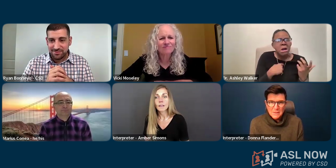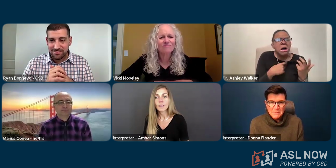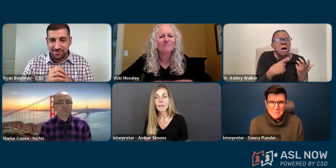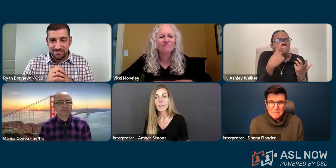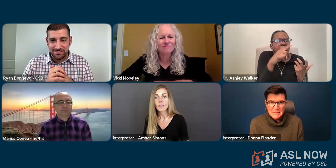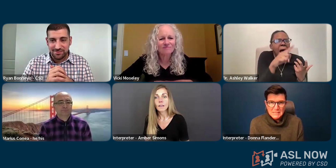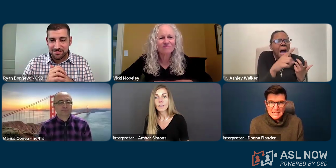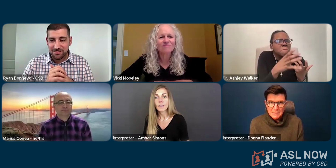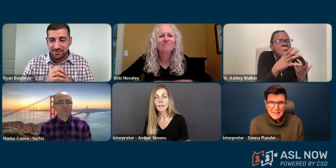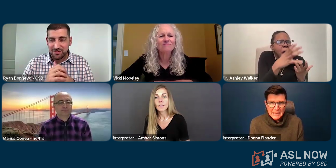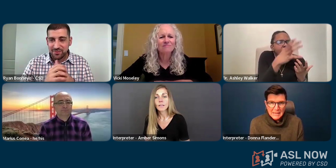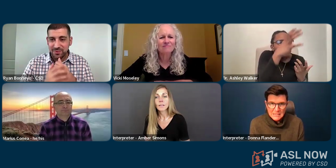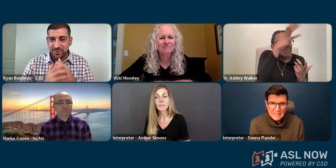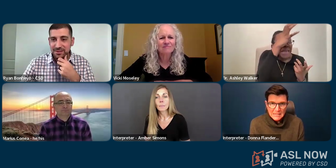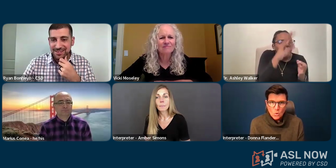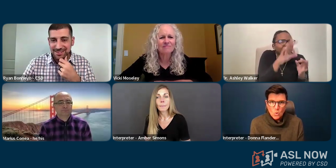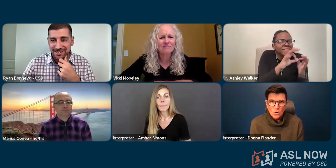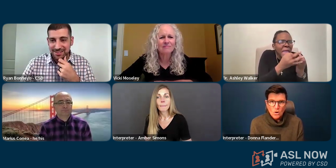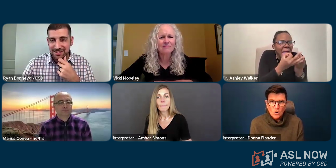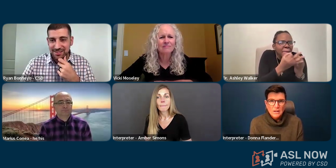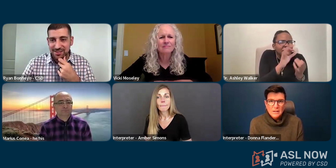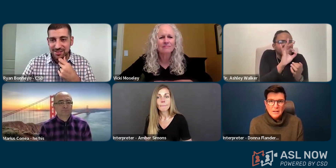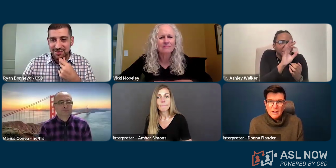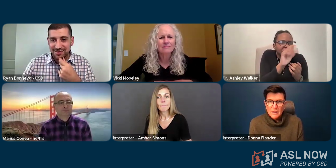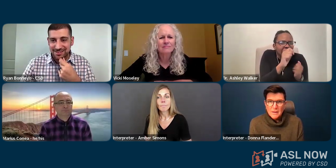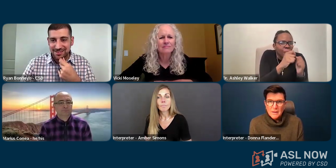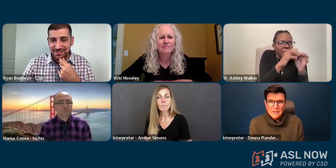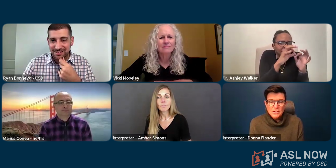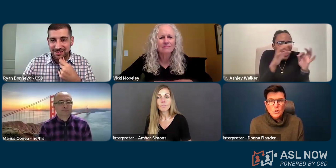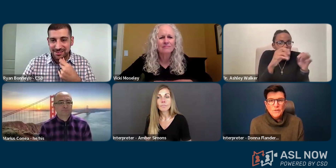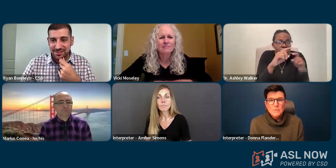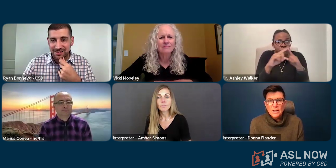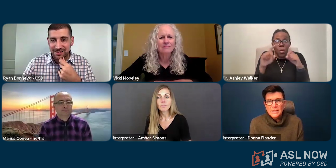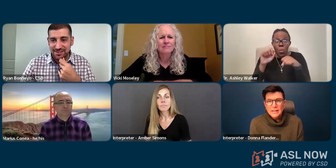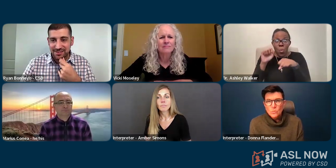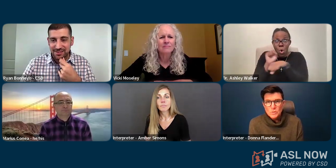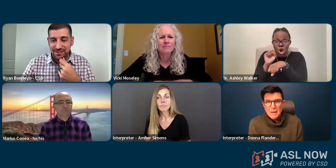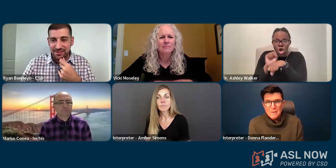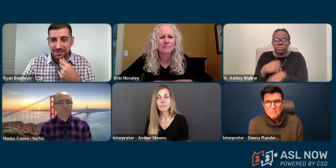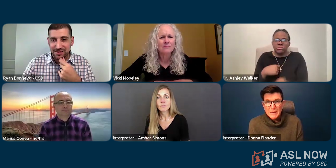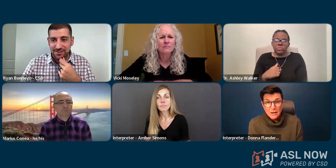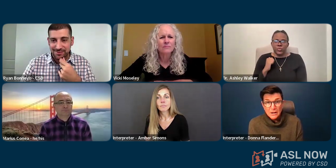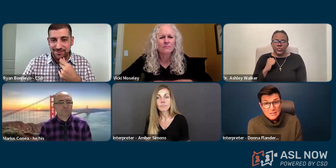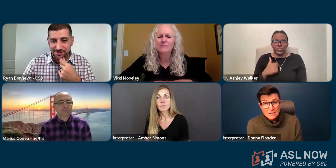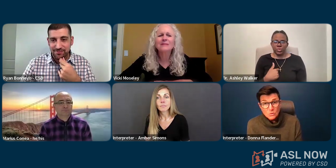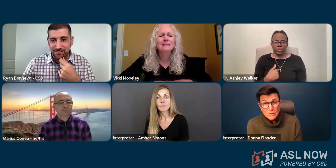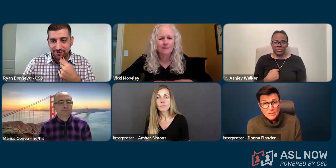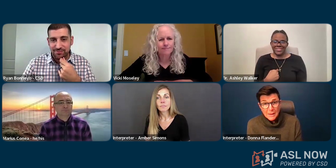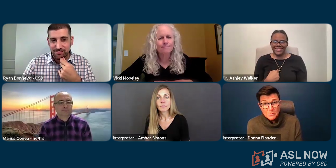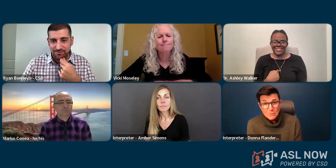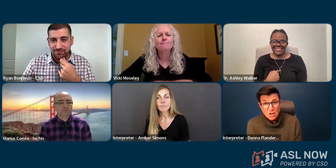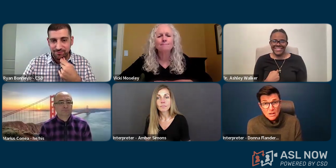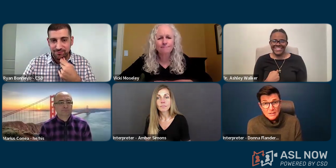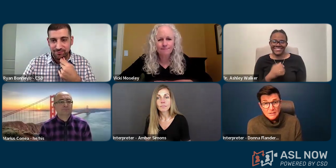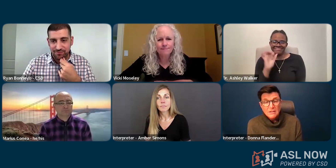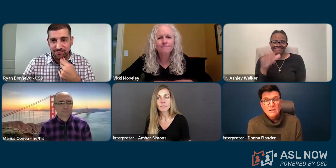sometimes I'm missing, I can't see or hear. So if I'm talking to my parents with captions on